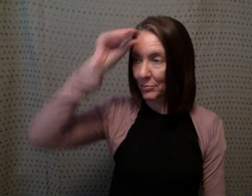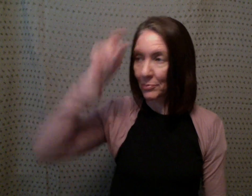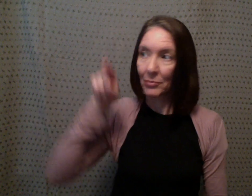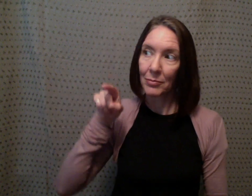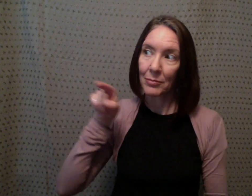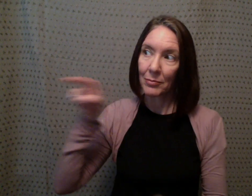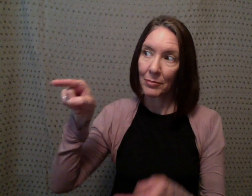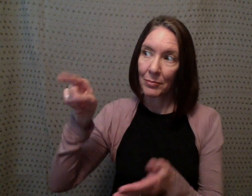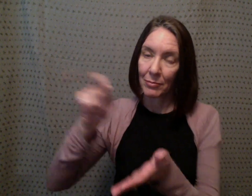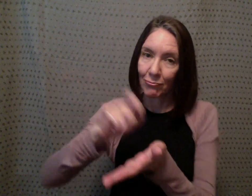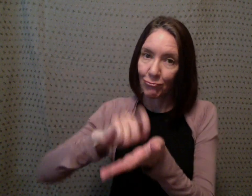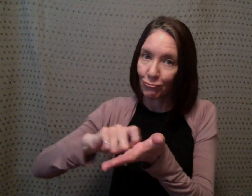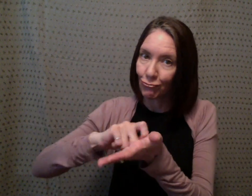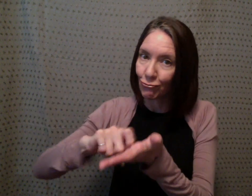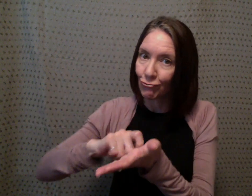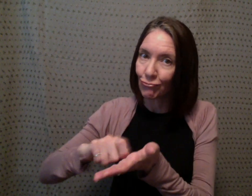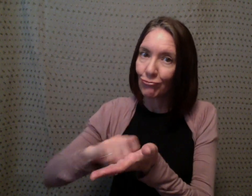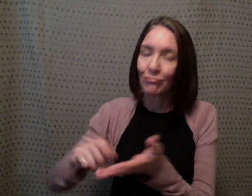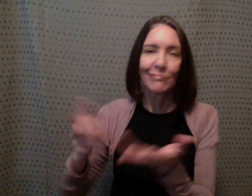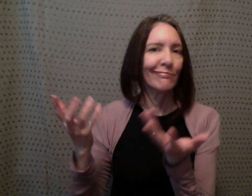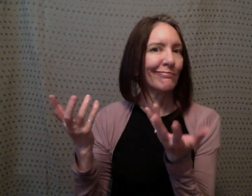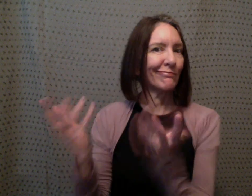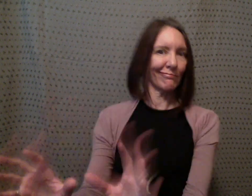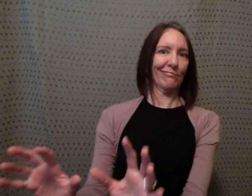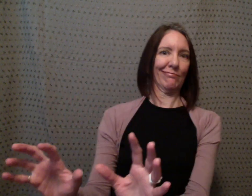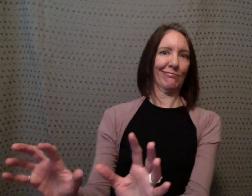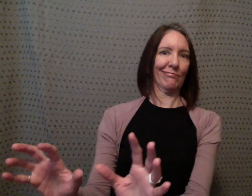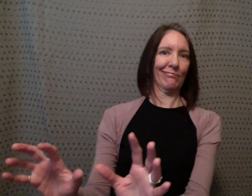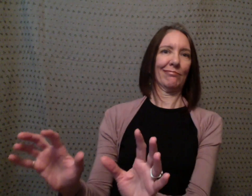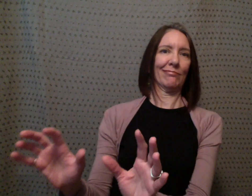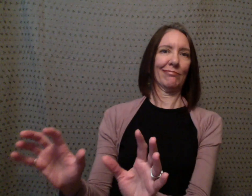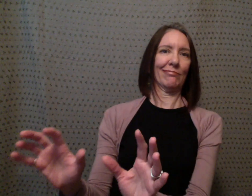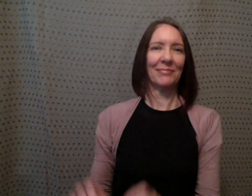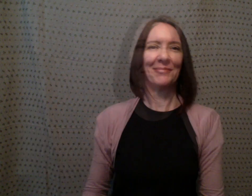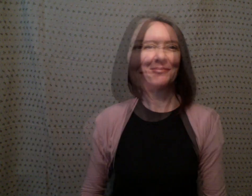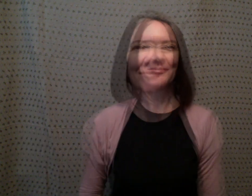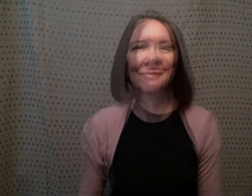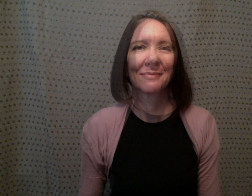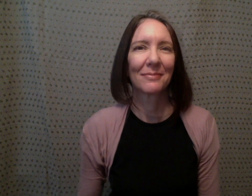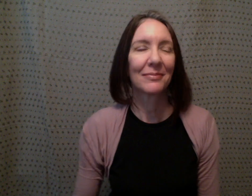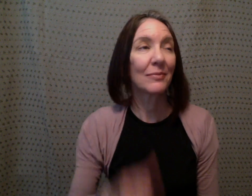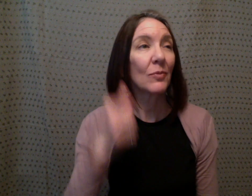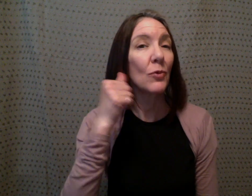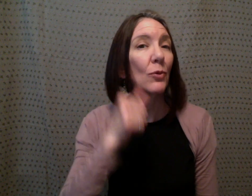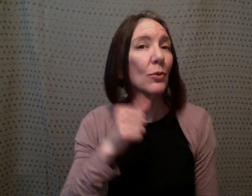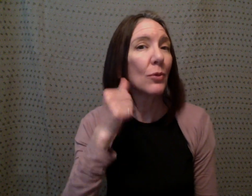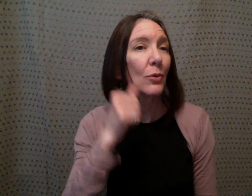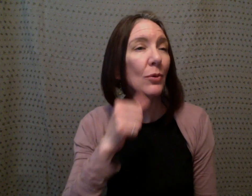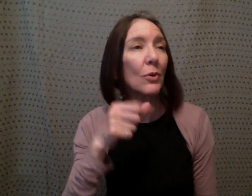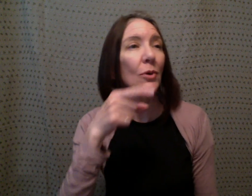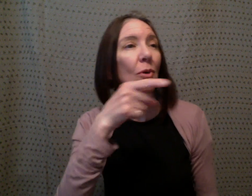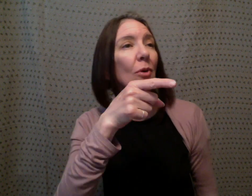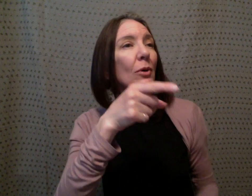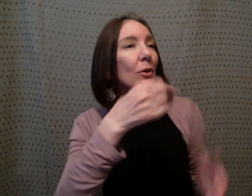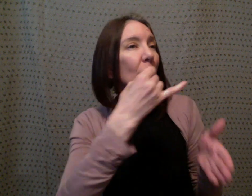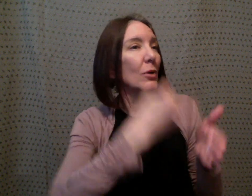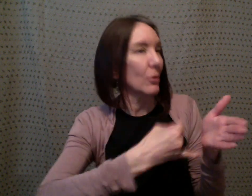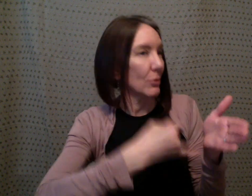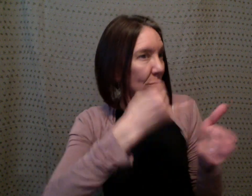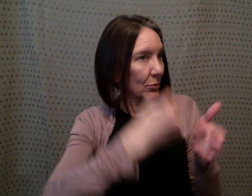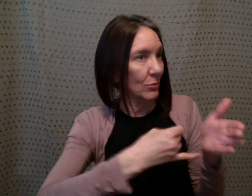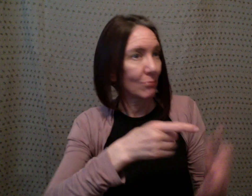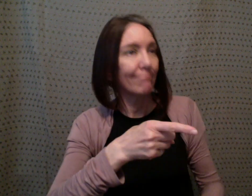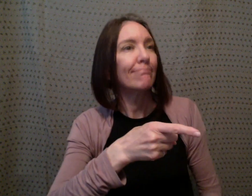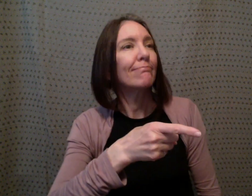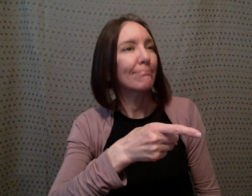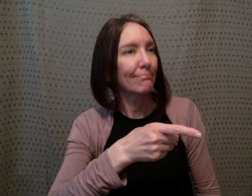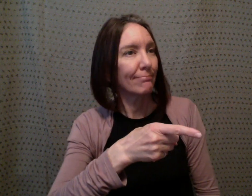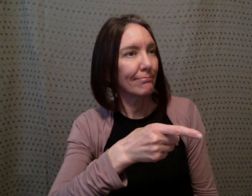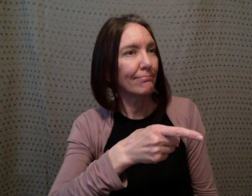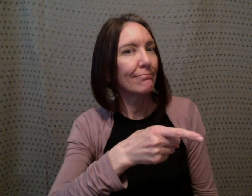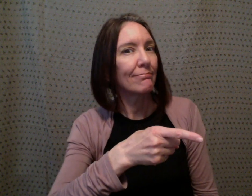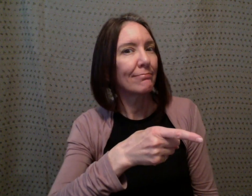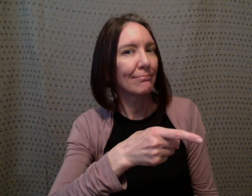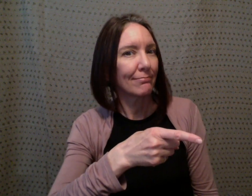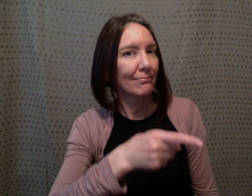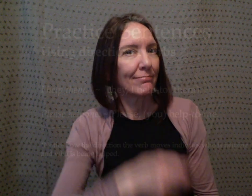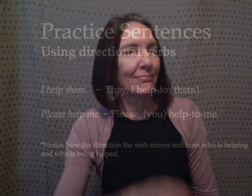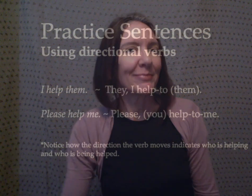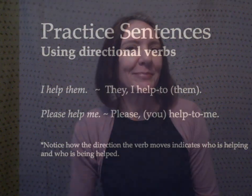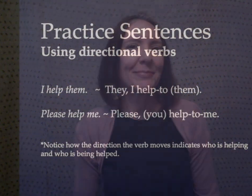The boy (him) writing - he doesn't want to. The girl, she draws.